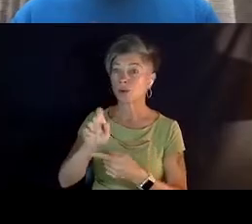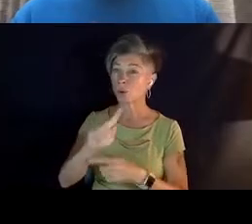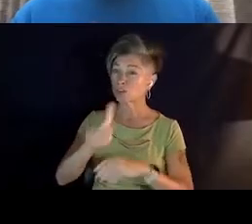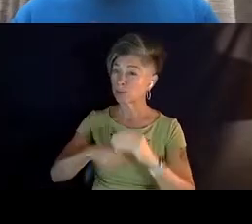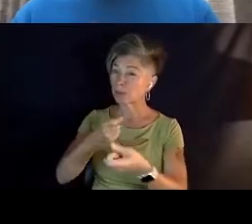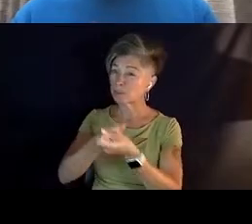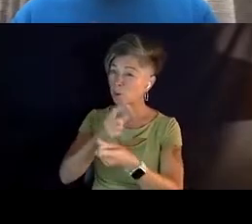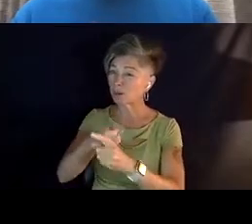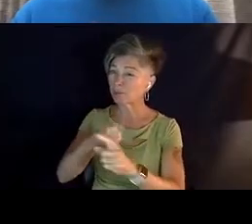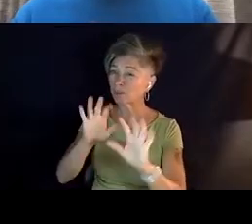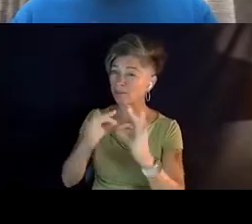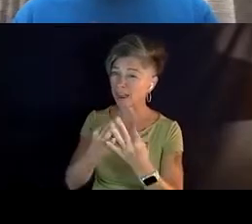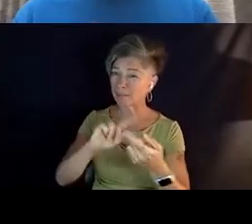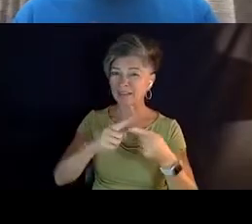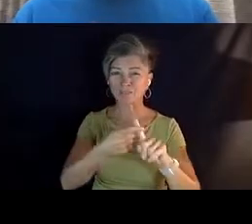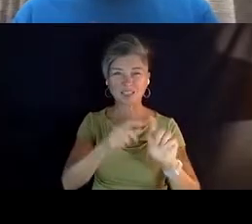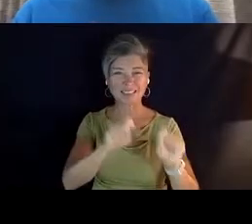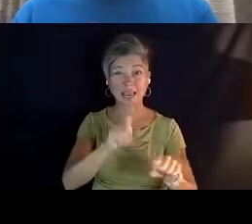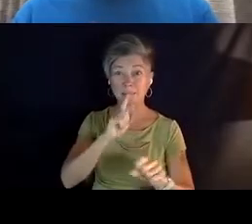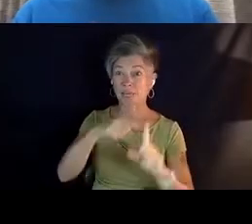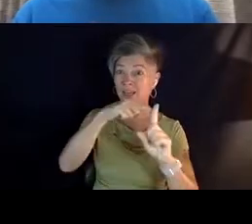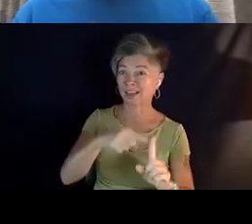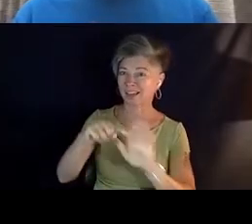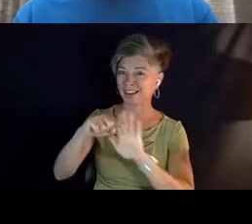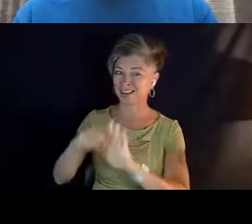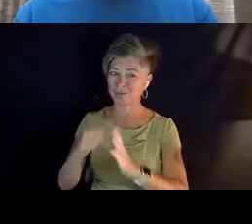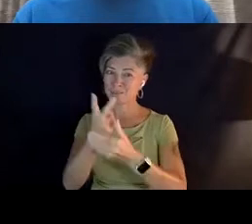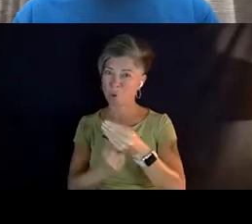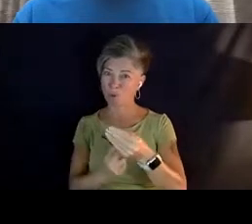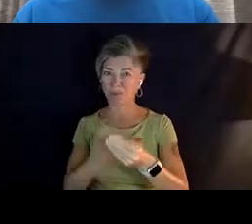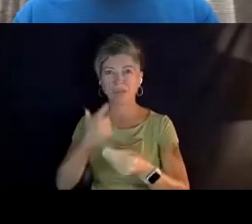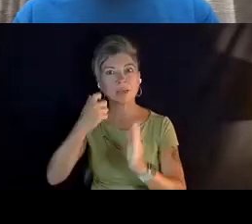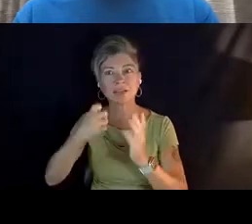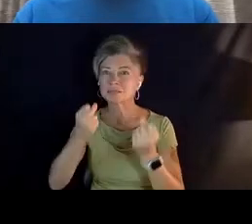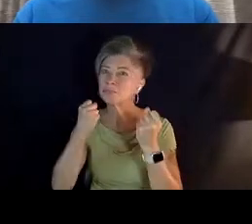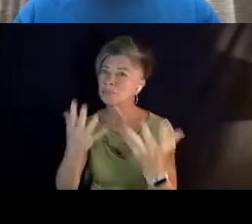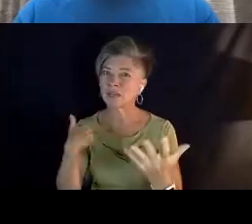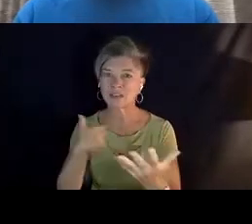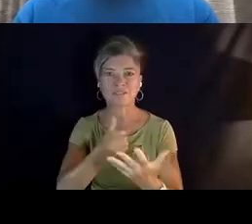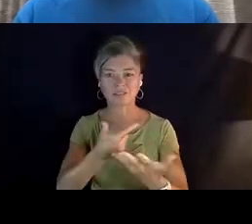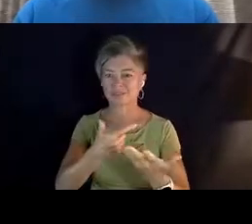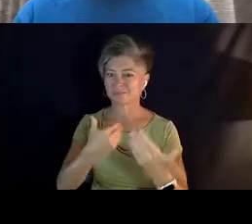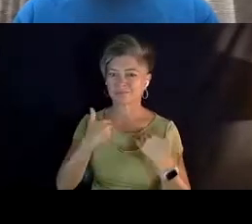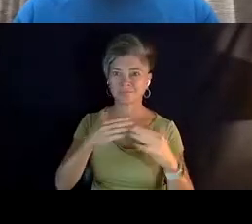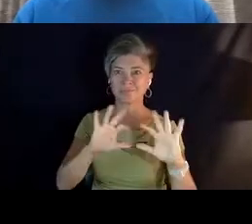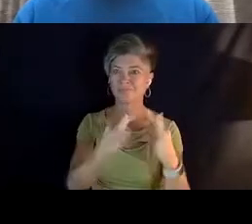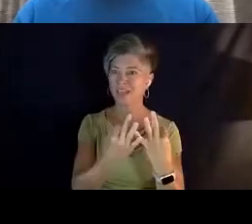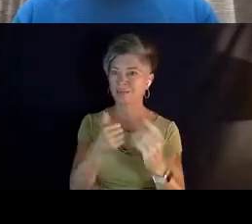can be a double-edged sword because a lot of us come from families that it's not a clear support